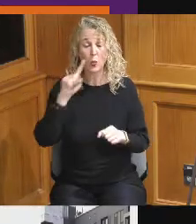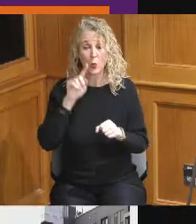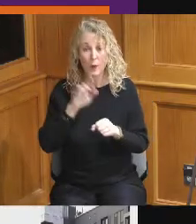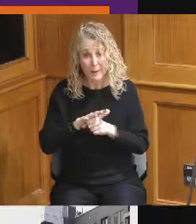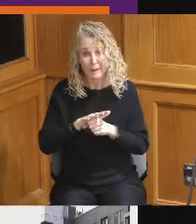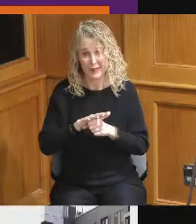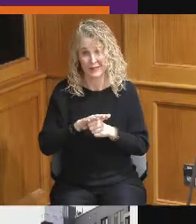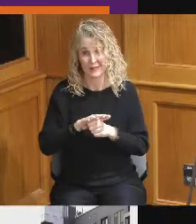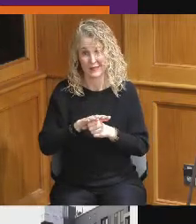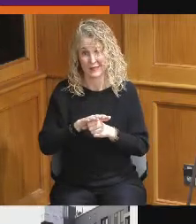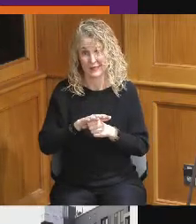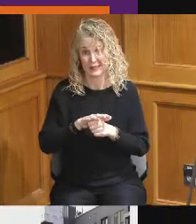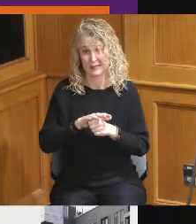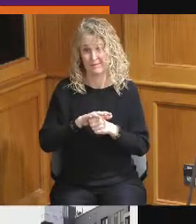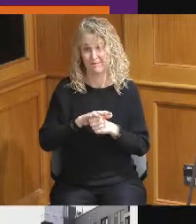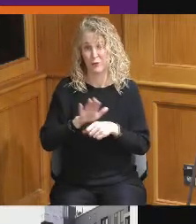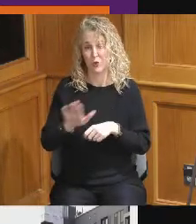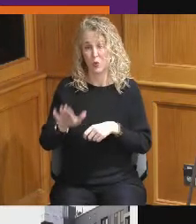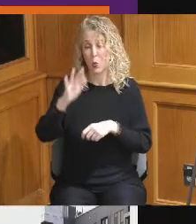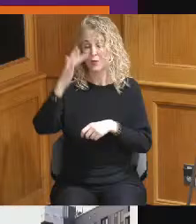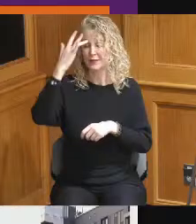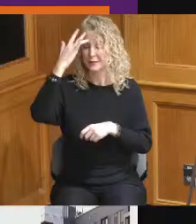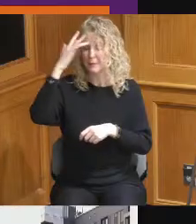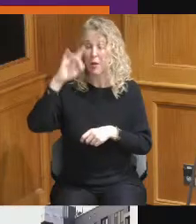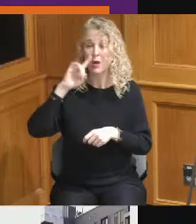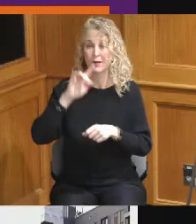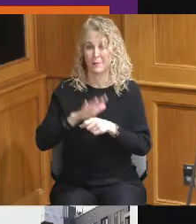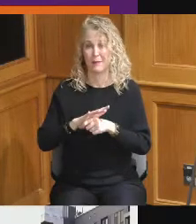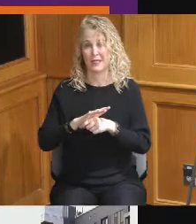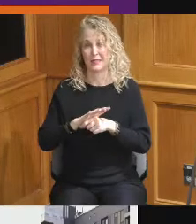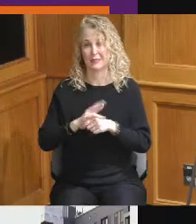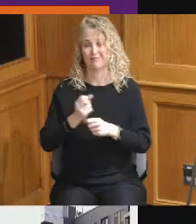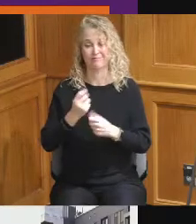the the smart commitments were made by the county at the very beginning as a validator of this whole